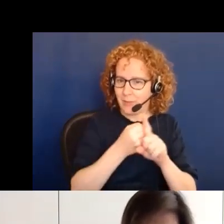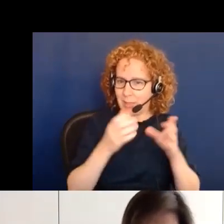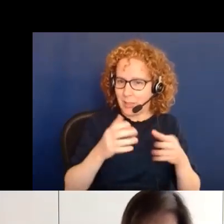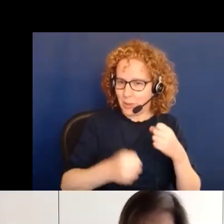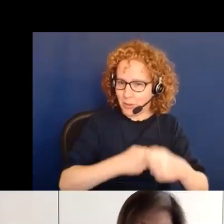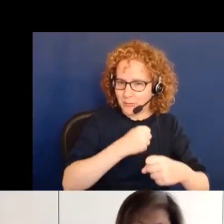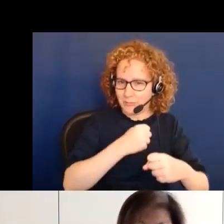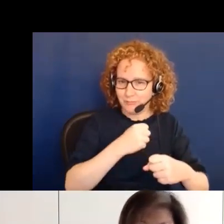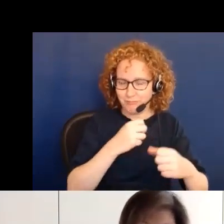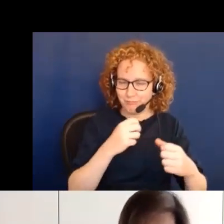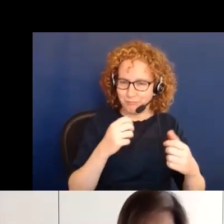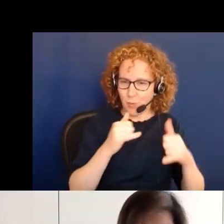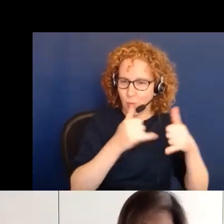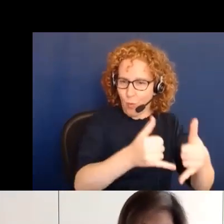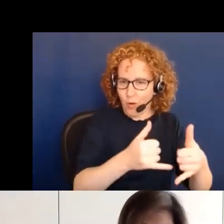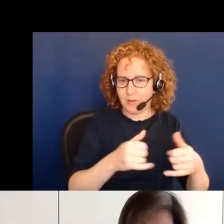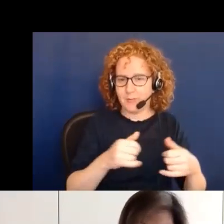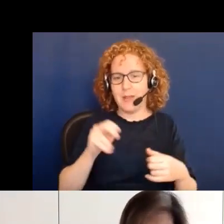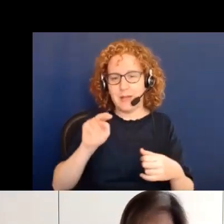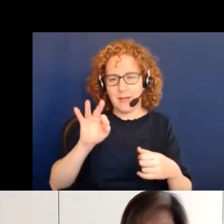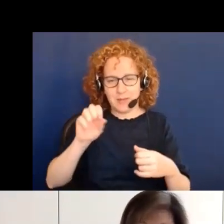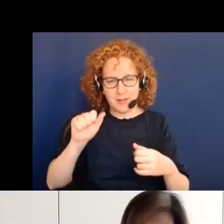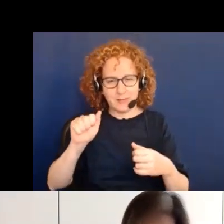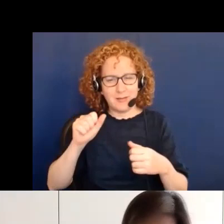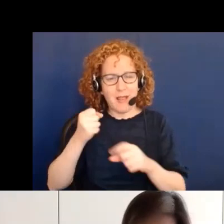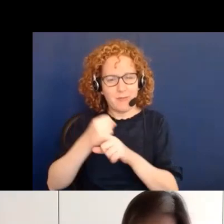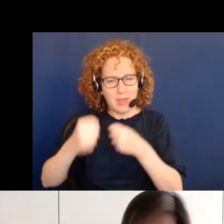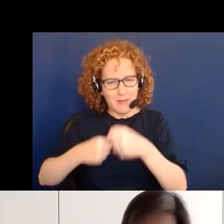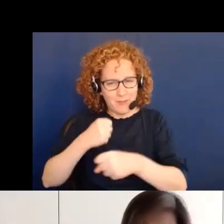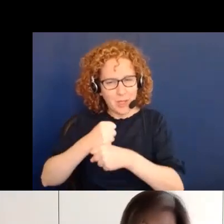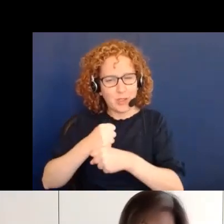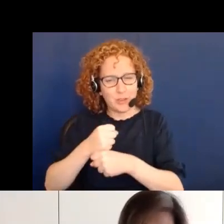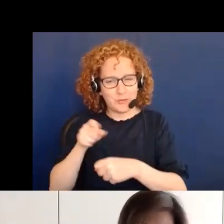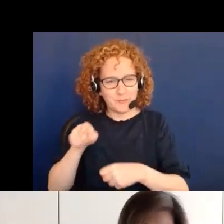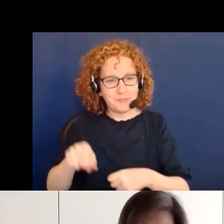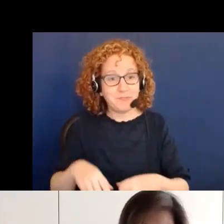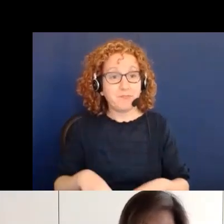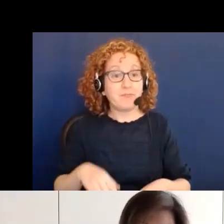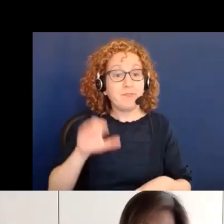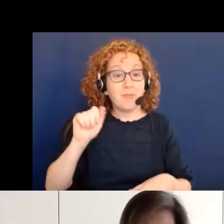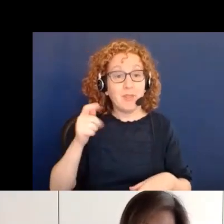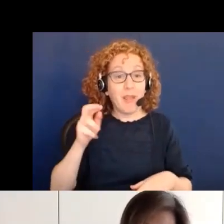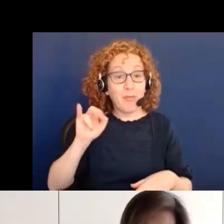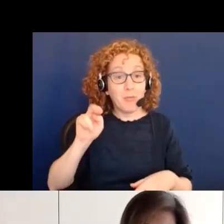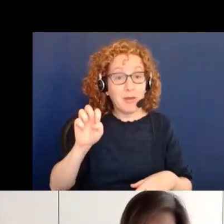is at Montana State University - Bozeman. Catherine was the founding member and is the